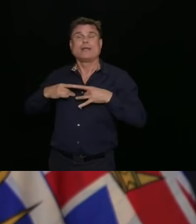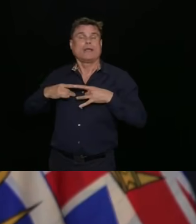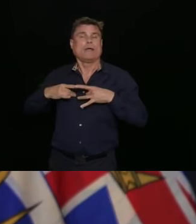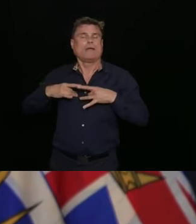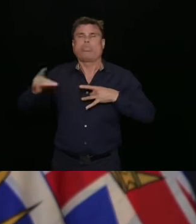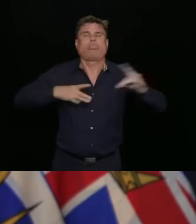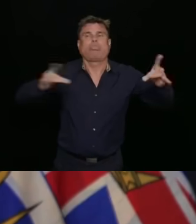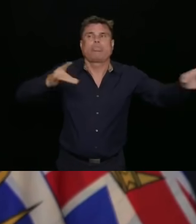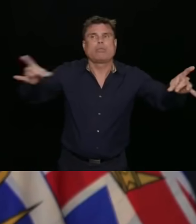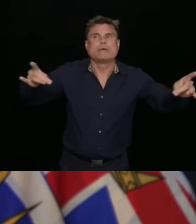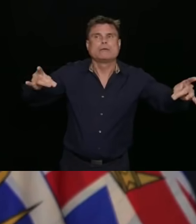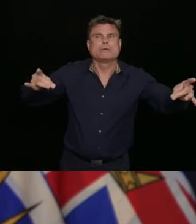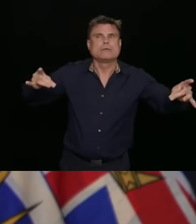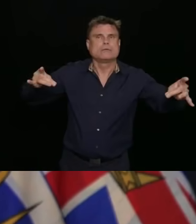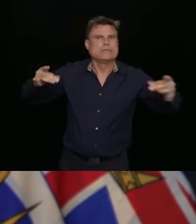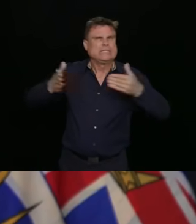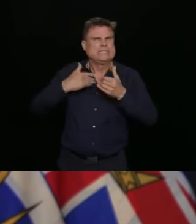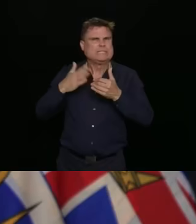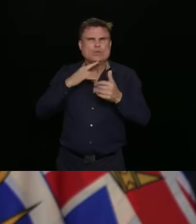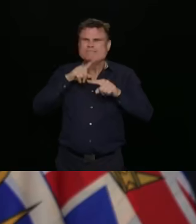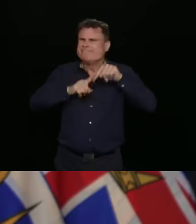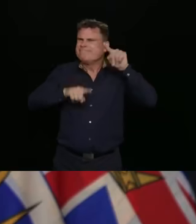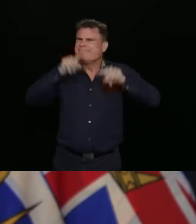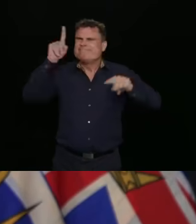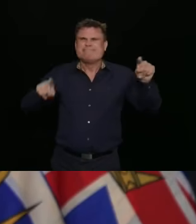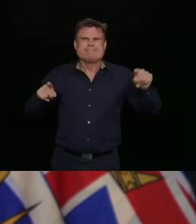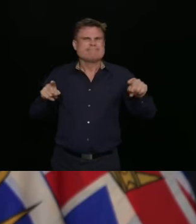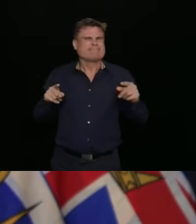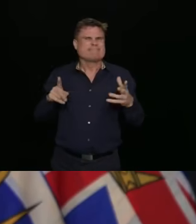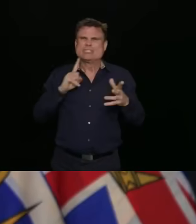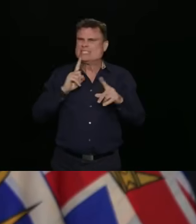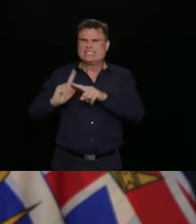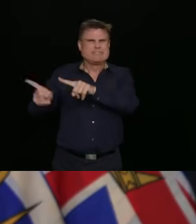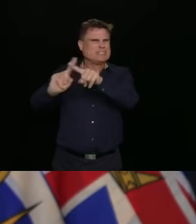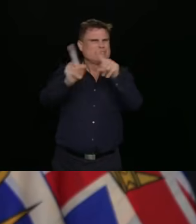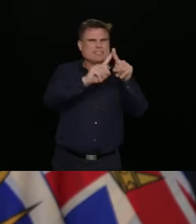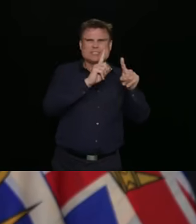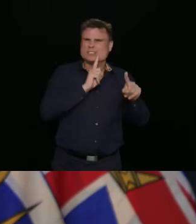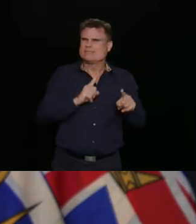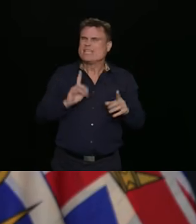Employees can call WorkSafeBC if they have concerns that these plans are not being followed.